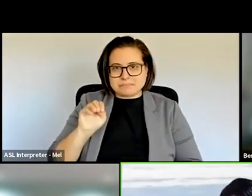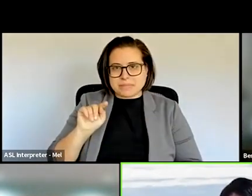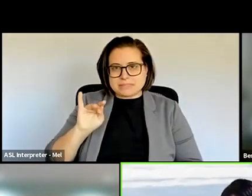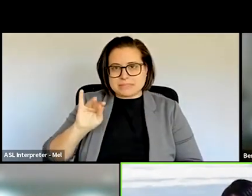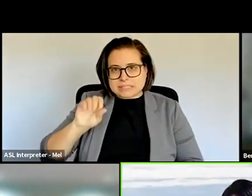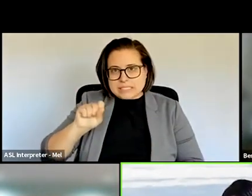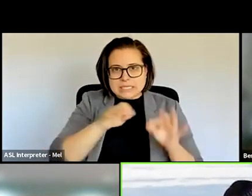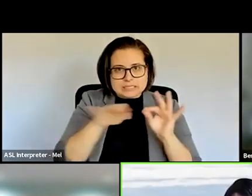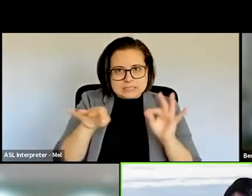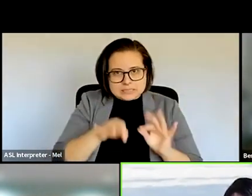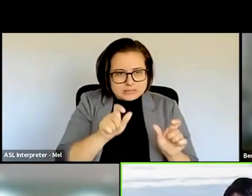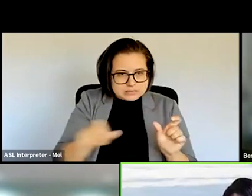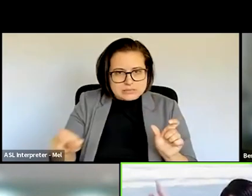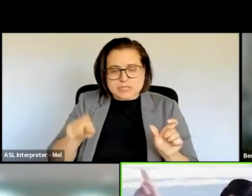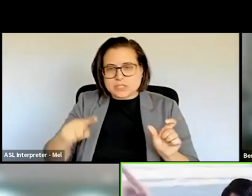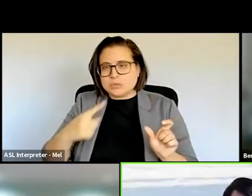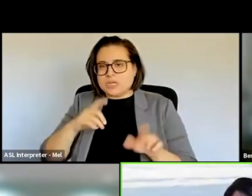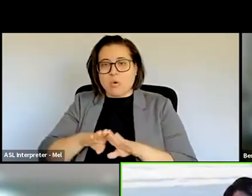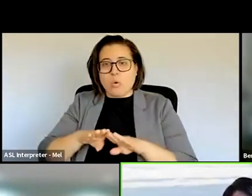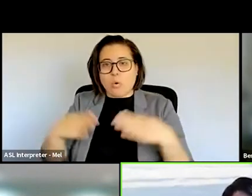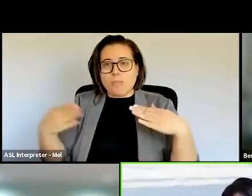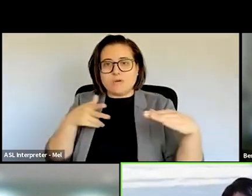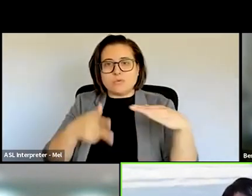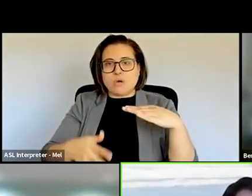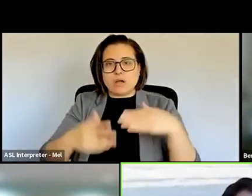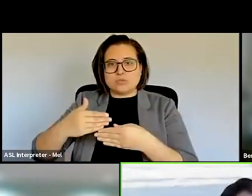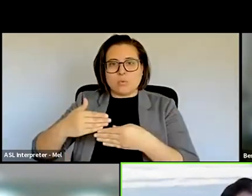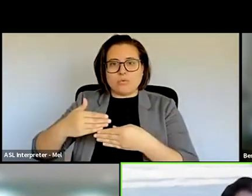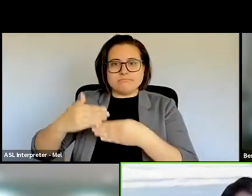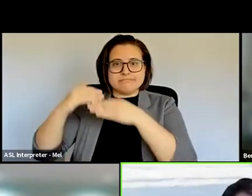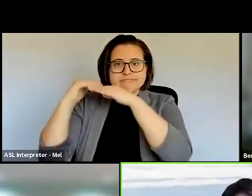When you say open the garage door, I open the garage door for you, that means I know what you